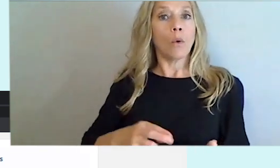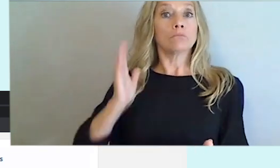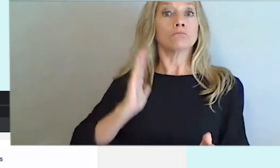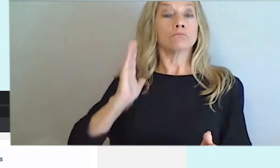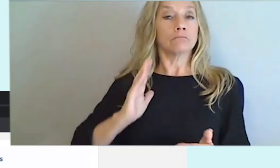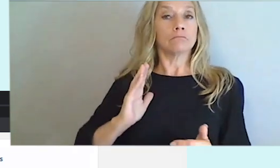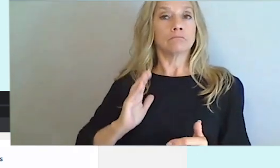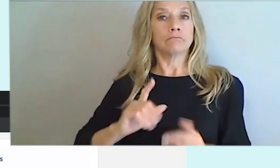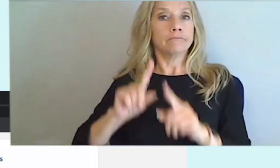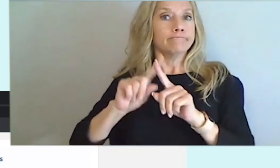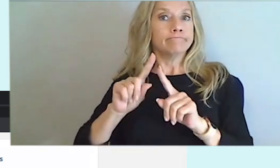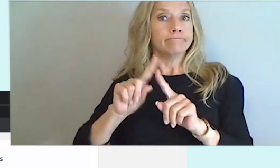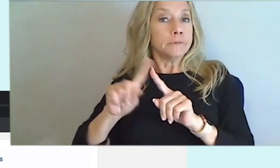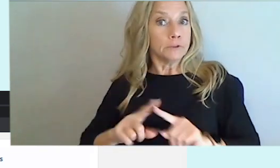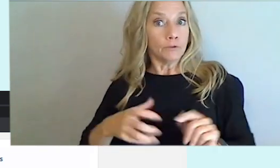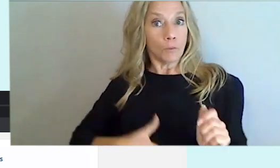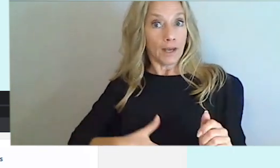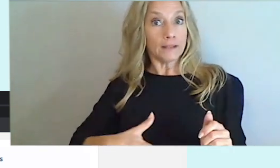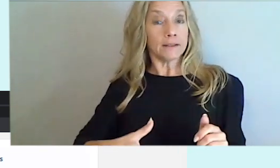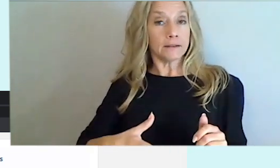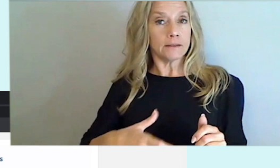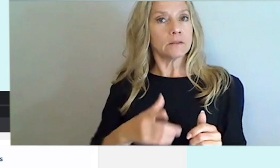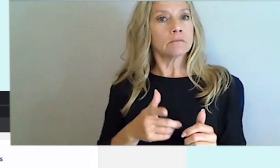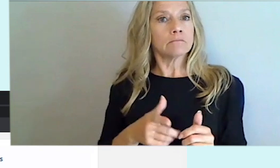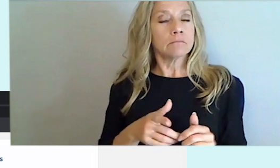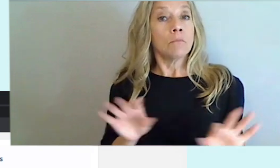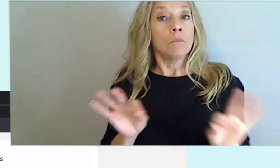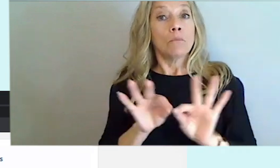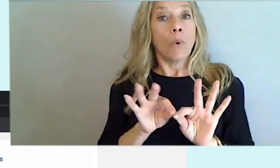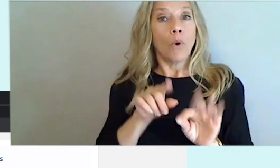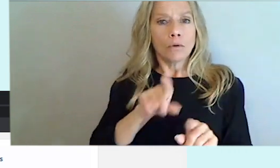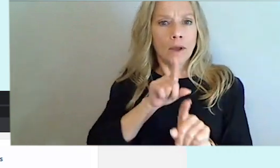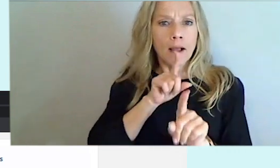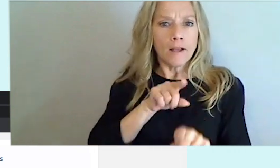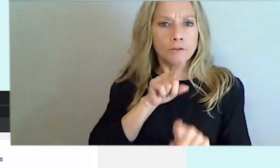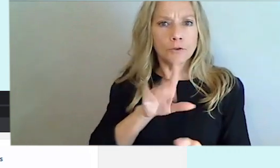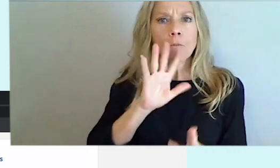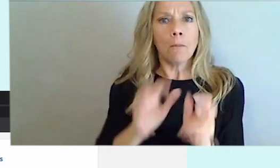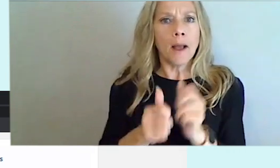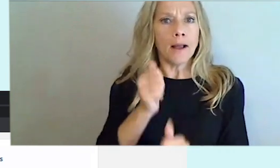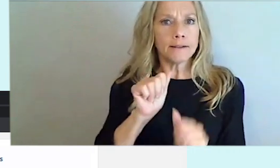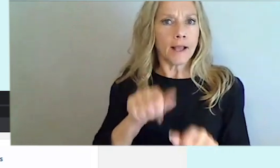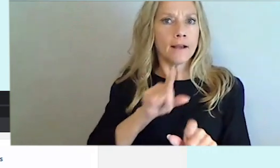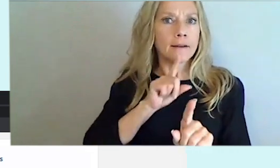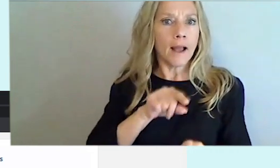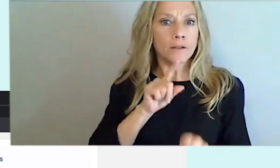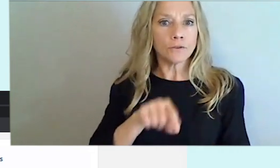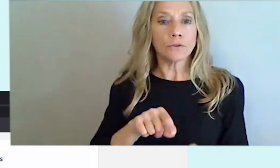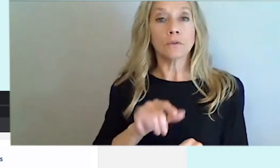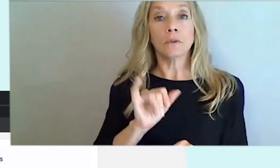Remember, try to answer as many questions as possible, but questions with a red asterisk are required.